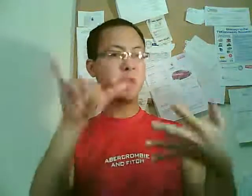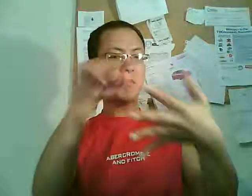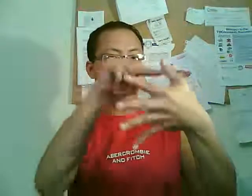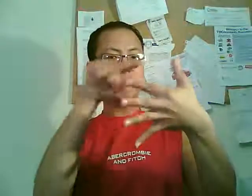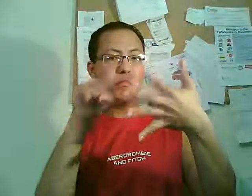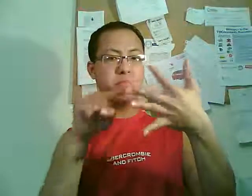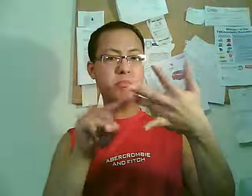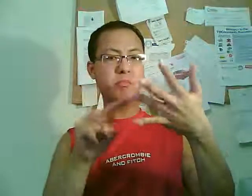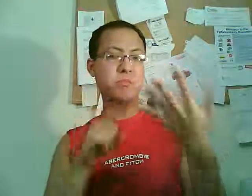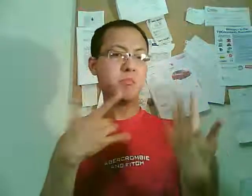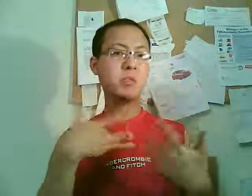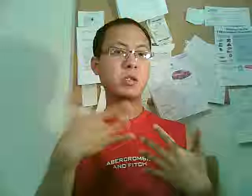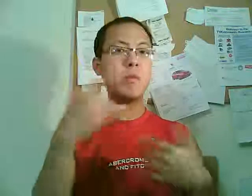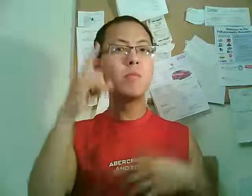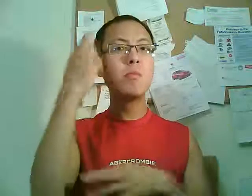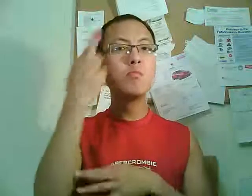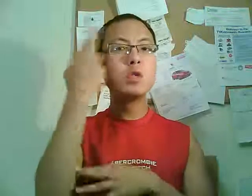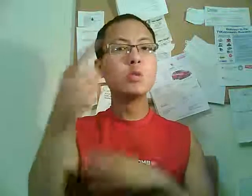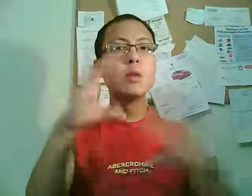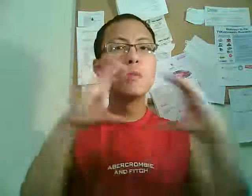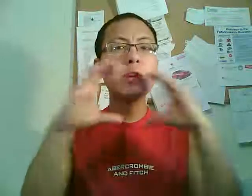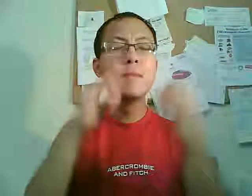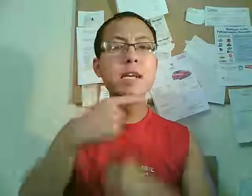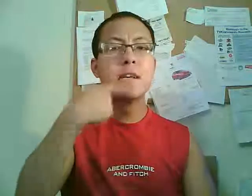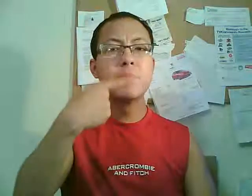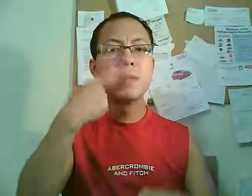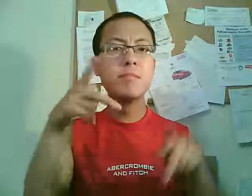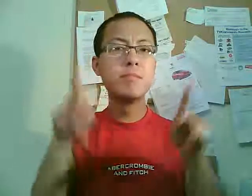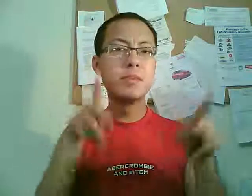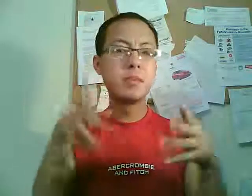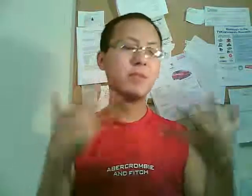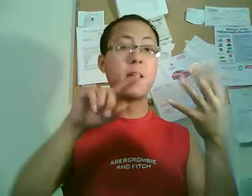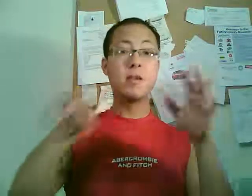Those five settings are typically where you have a reason to communicate with hearing people.